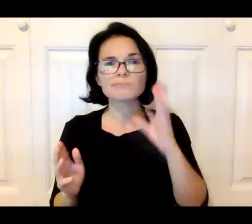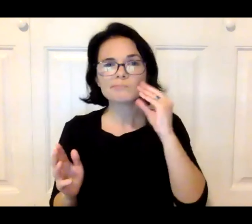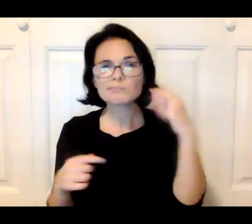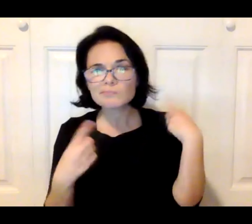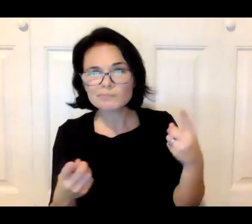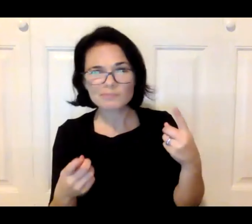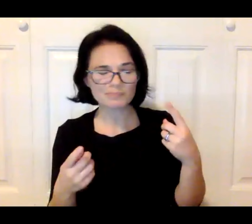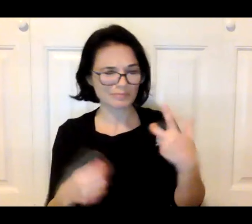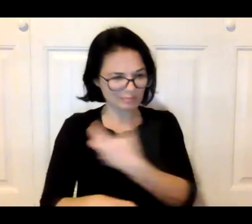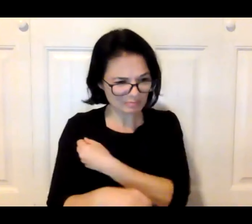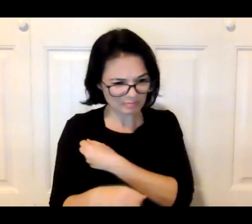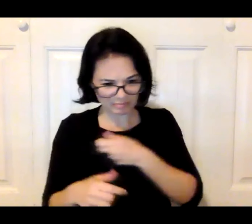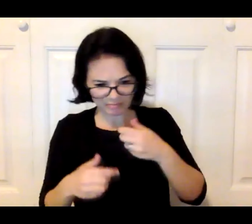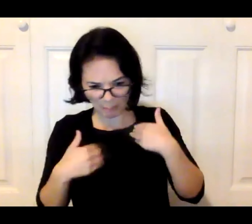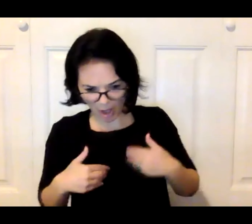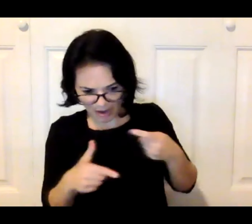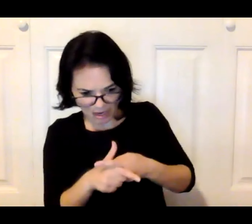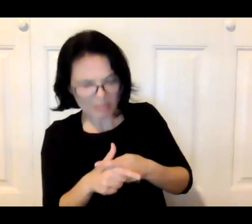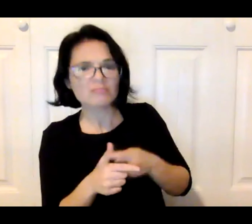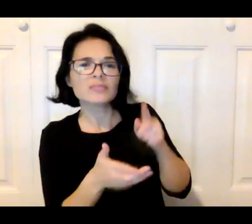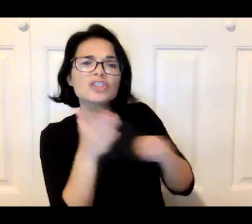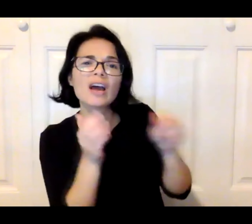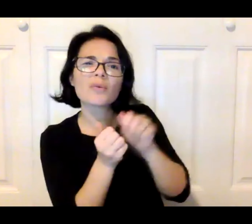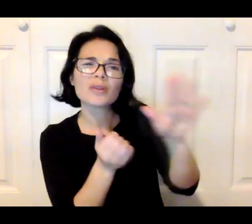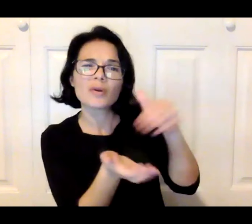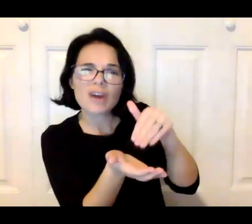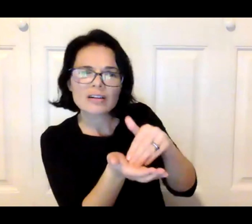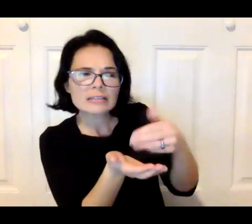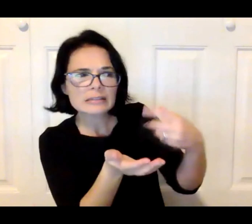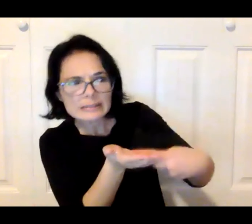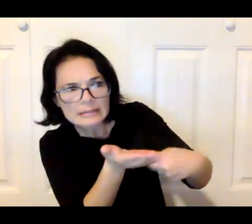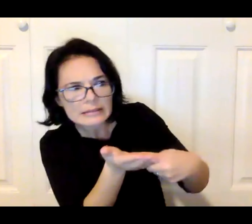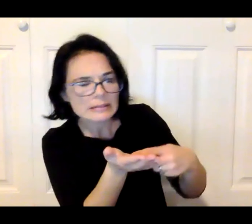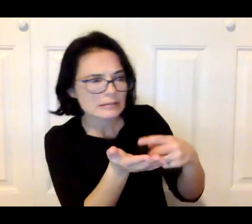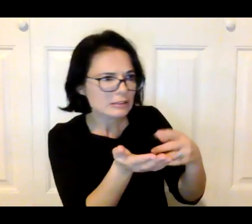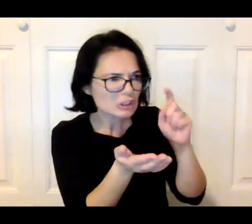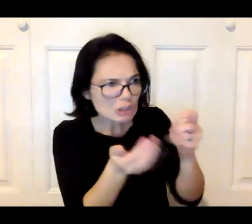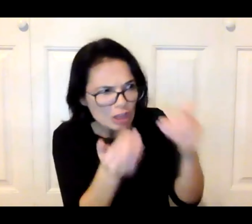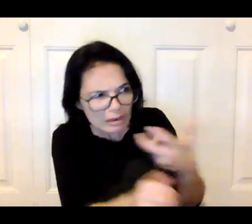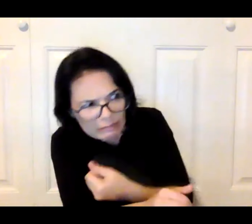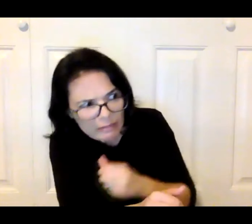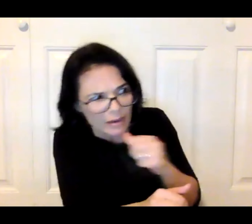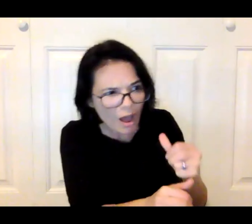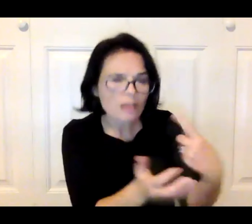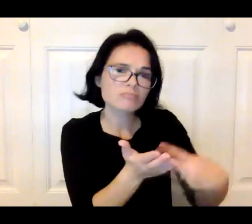sometimes I see viral videos of people not wearing masks even when the store